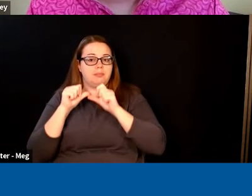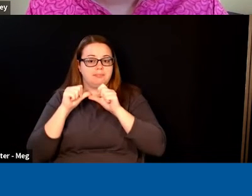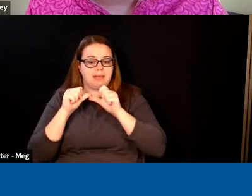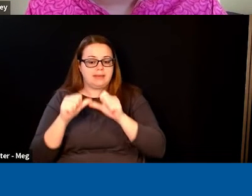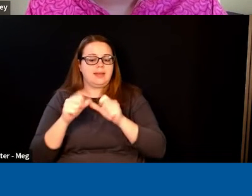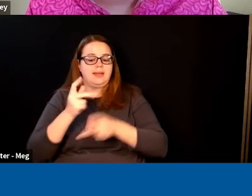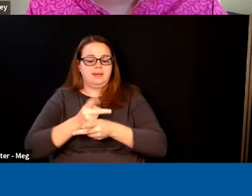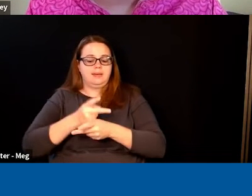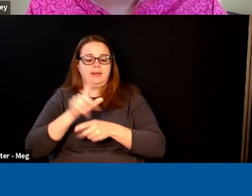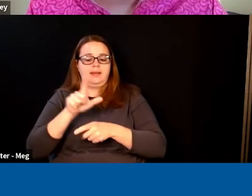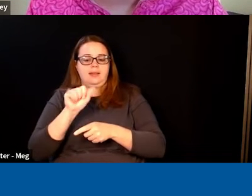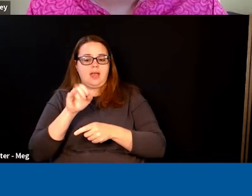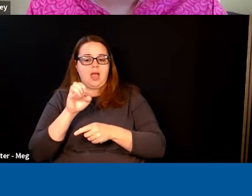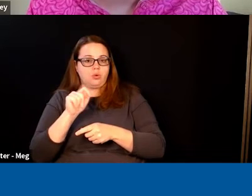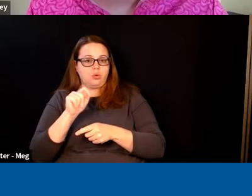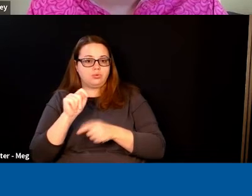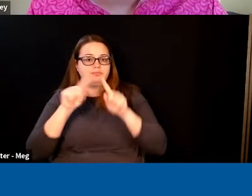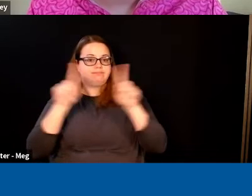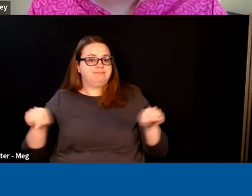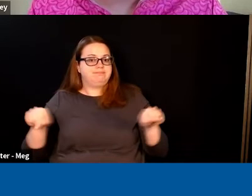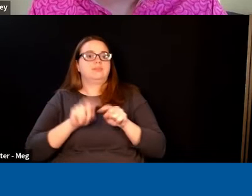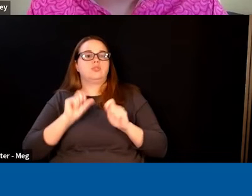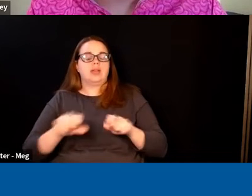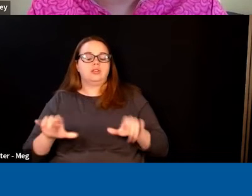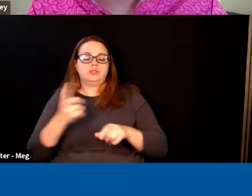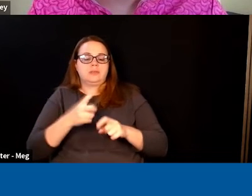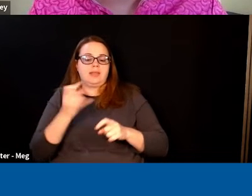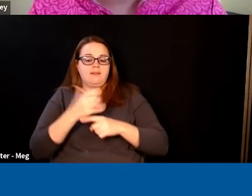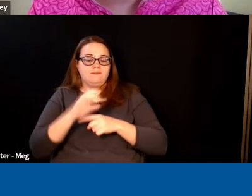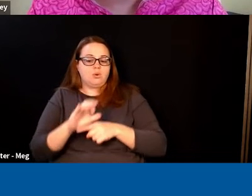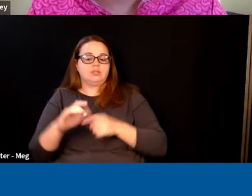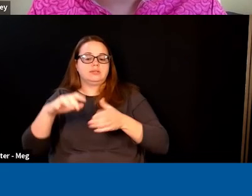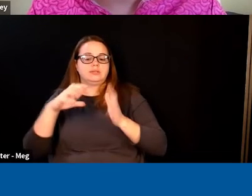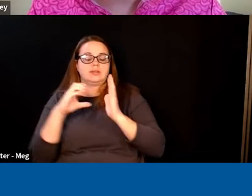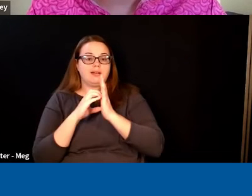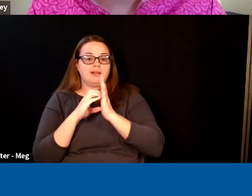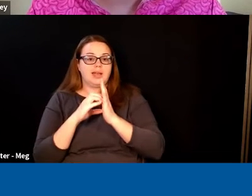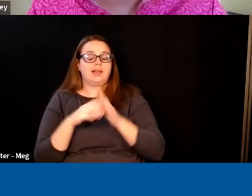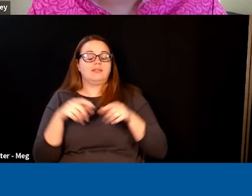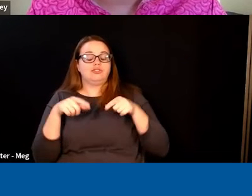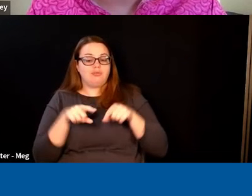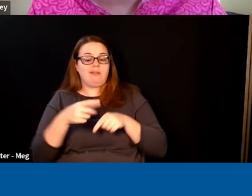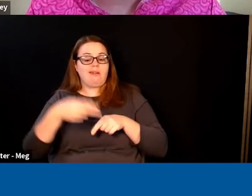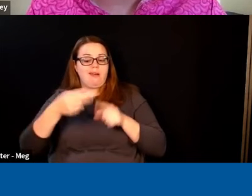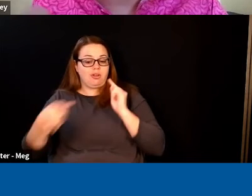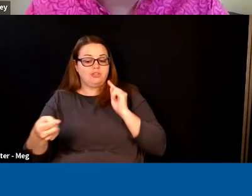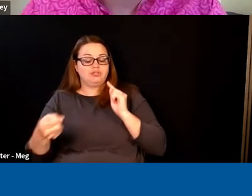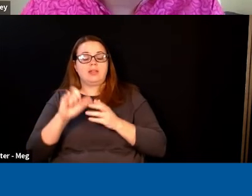You can do stuff like force content to display as text, even in high contrast mode. That's great when working with third party code